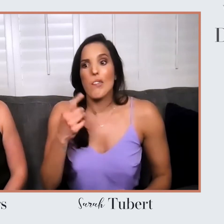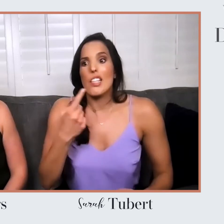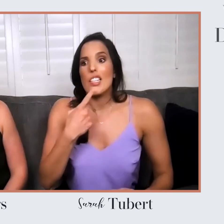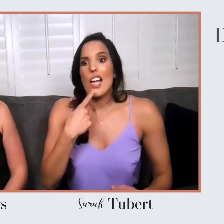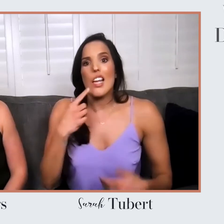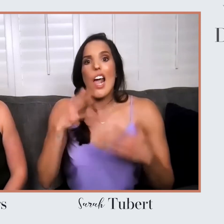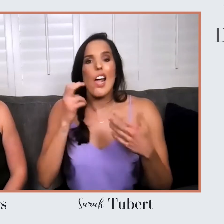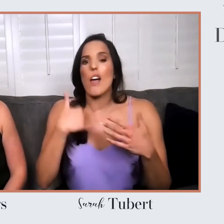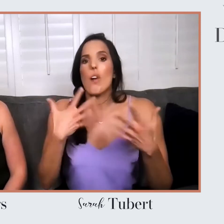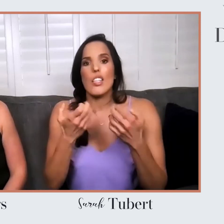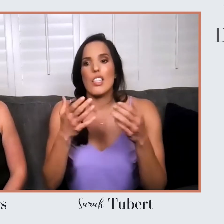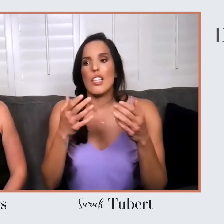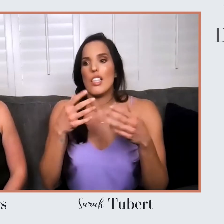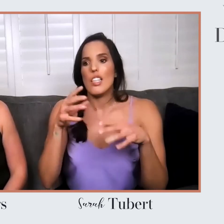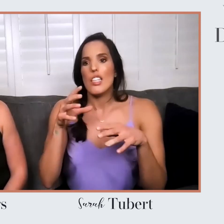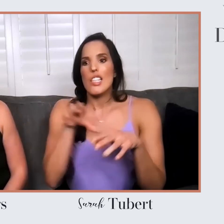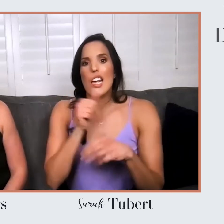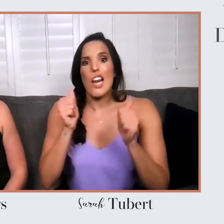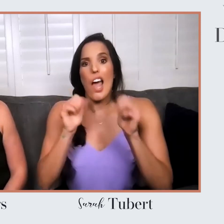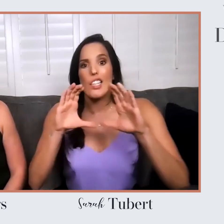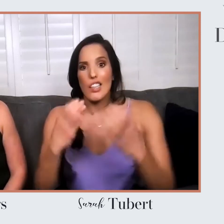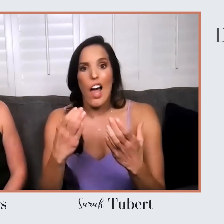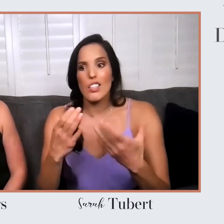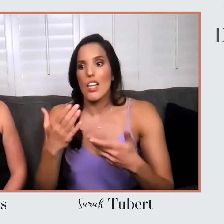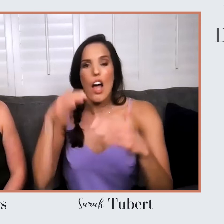If we say that, Hey, I want to take an acting class.